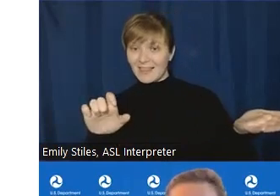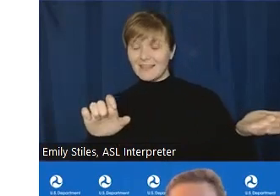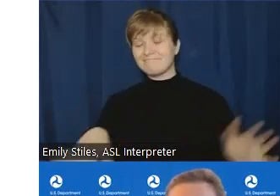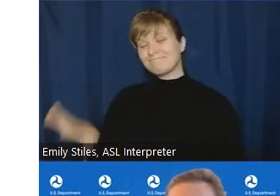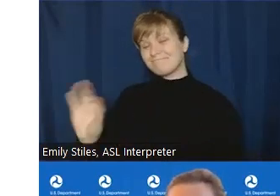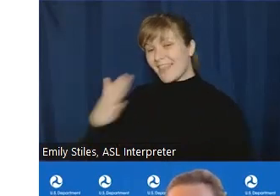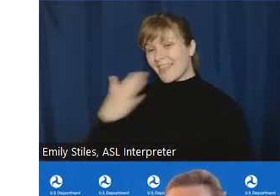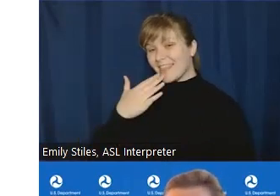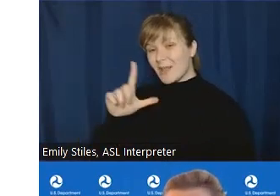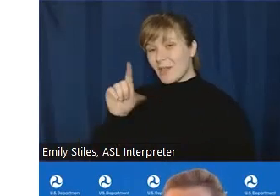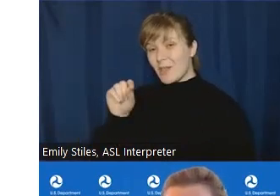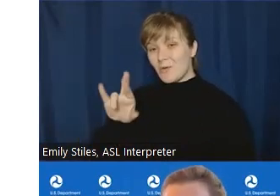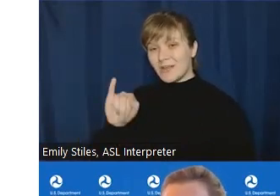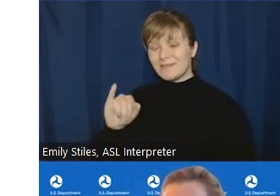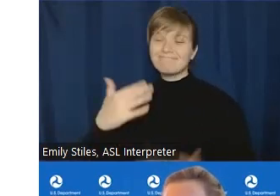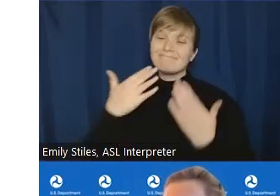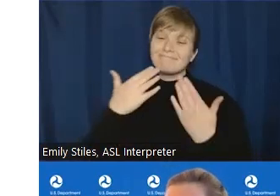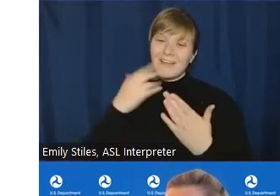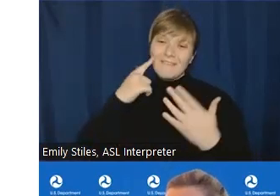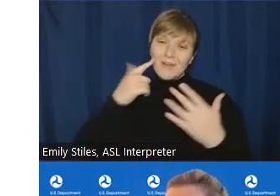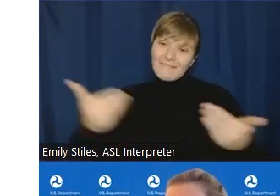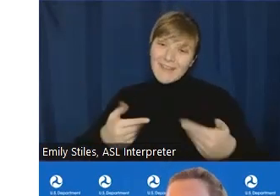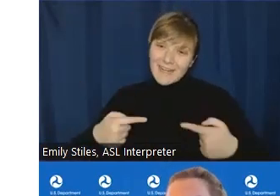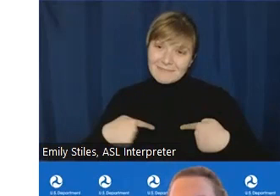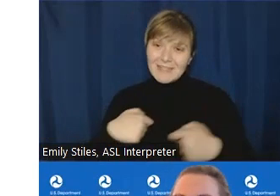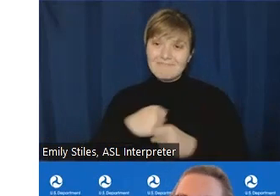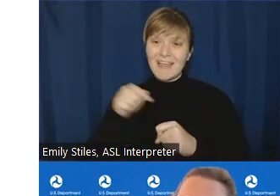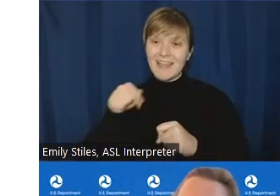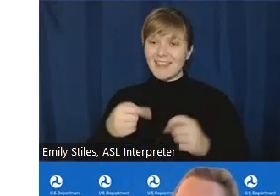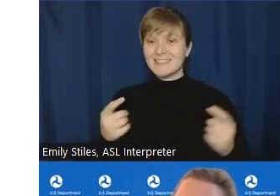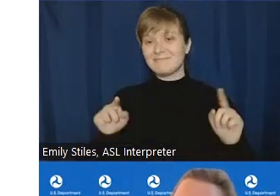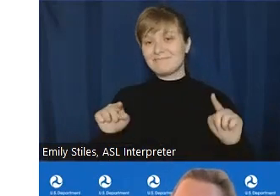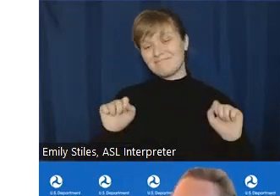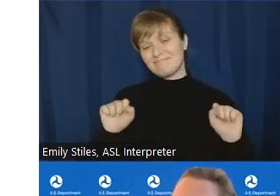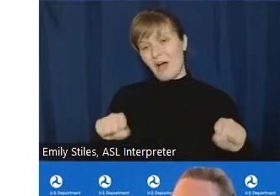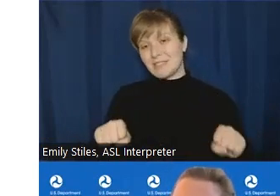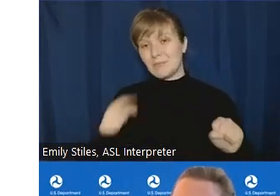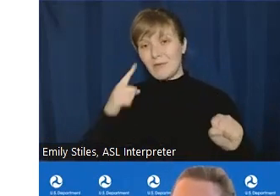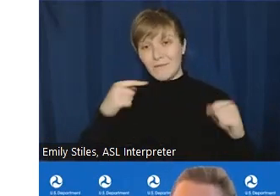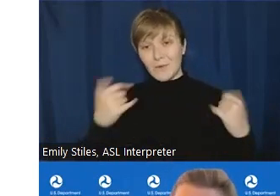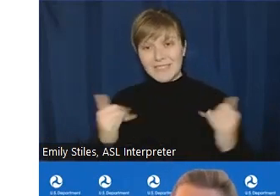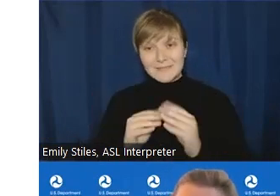As Lori mentioned, I am from the Federal Transit Administration, or FTA for short,